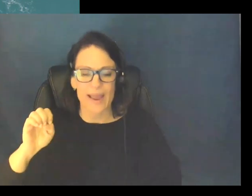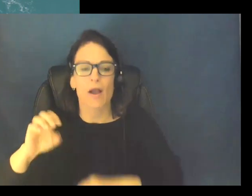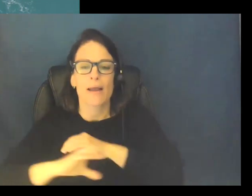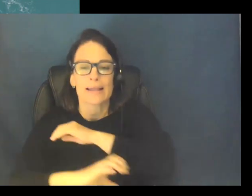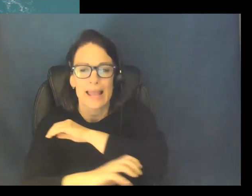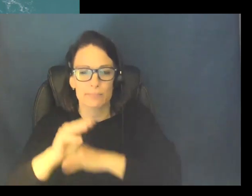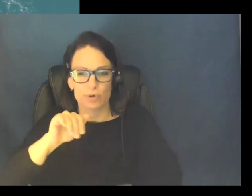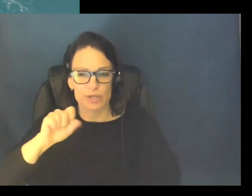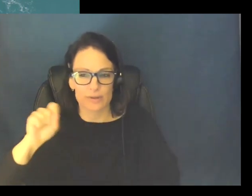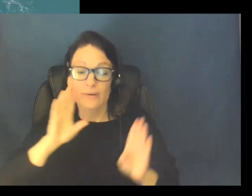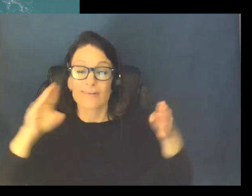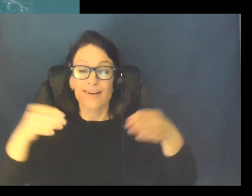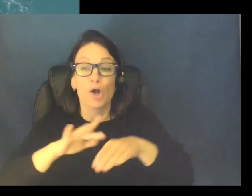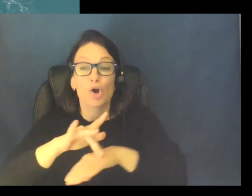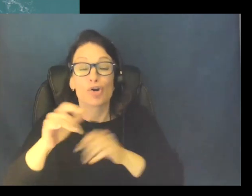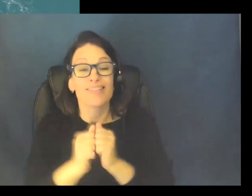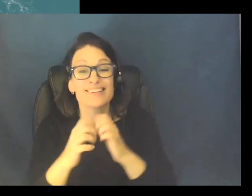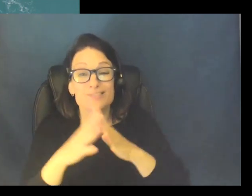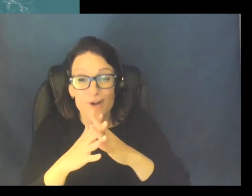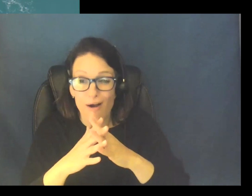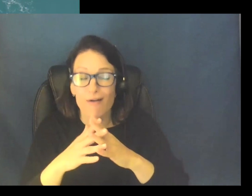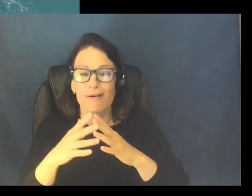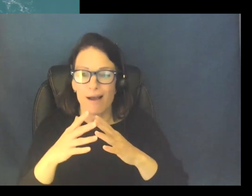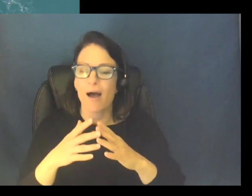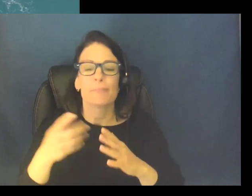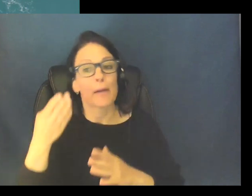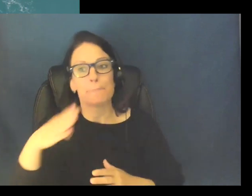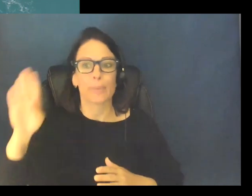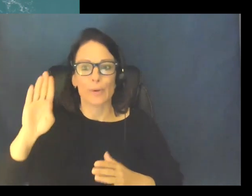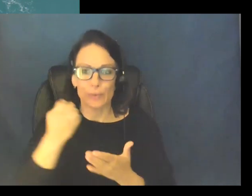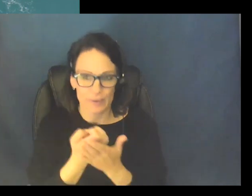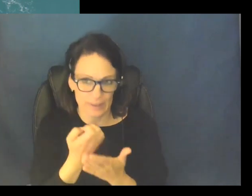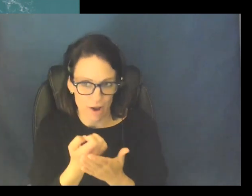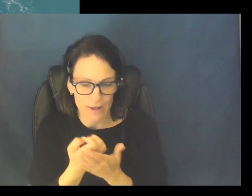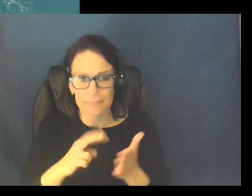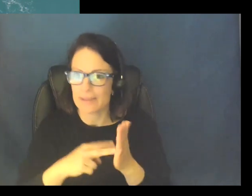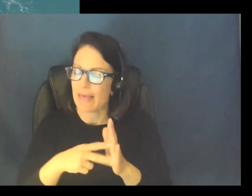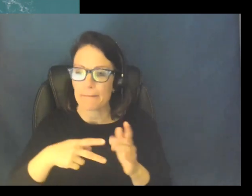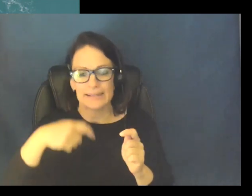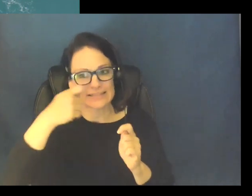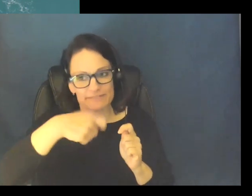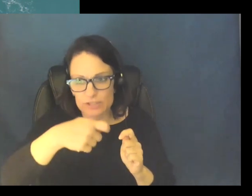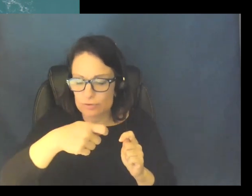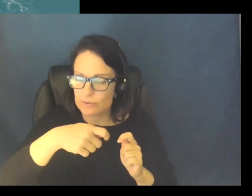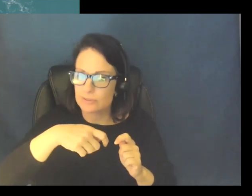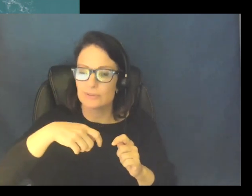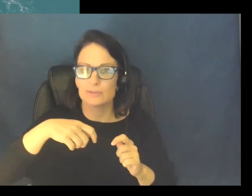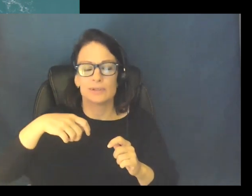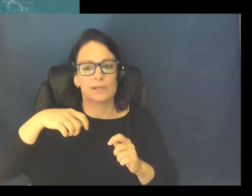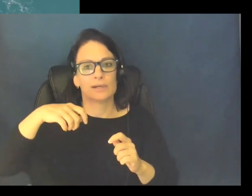: Thanks, Janet.